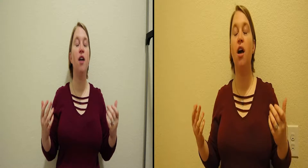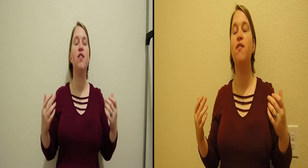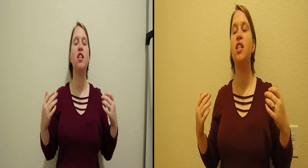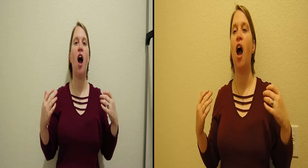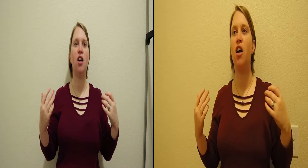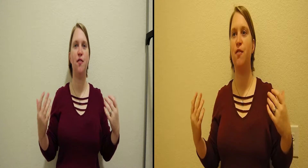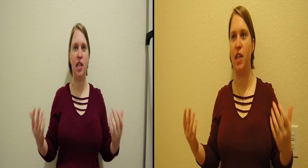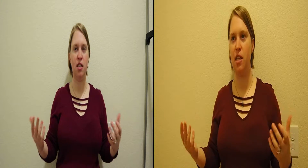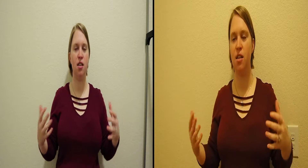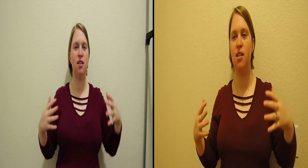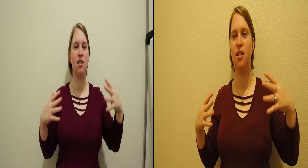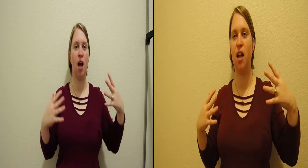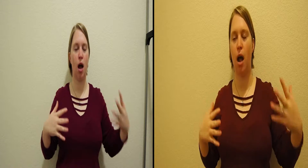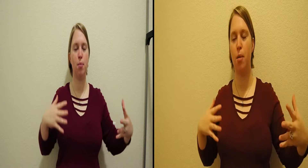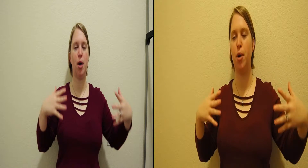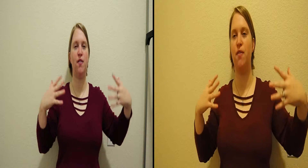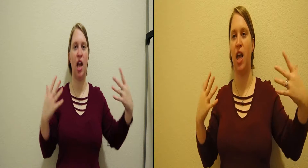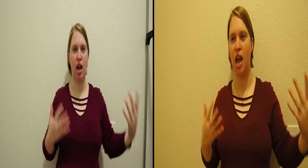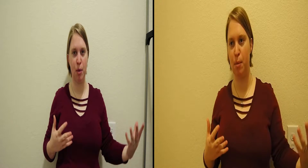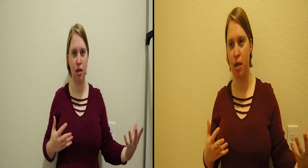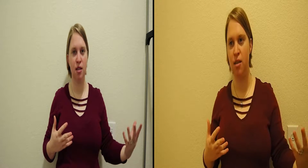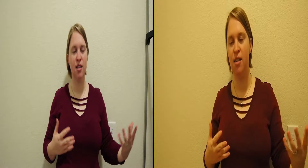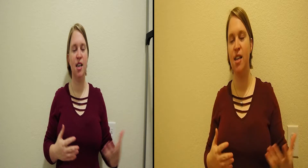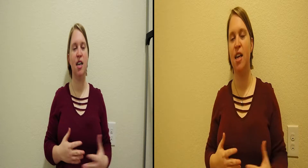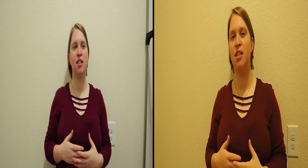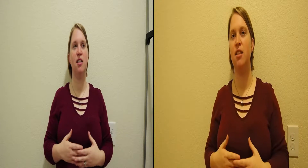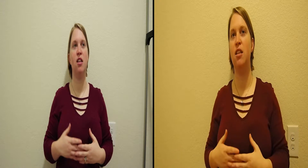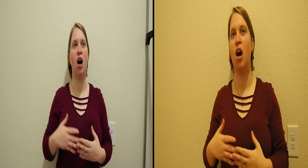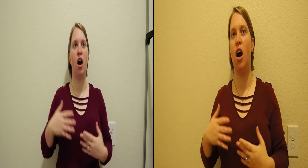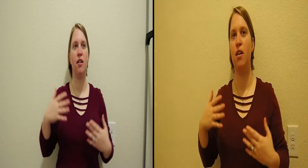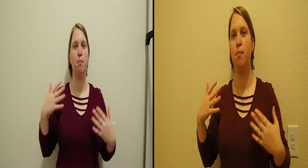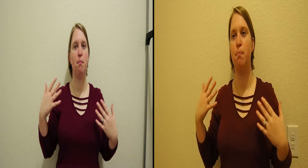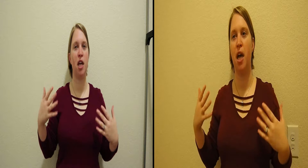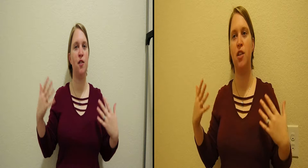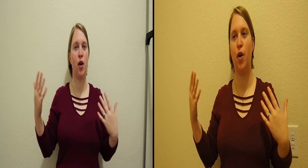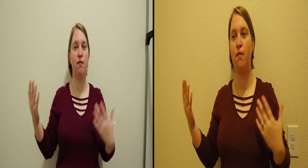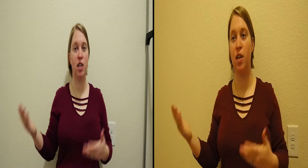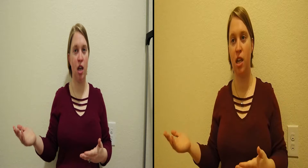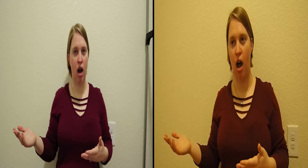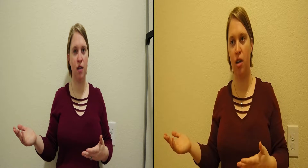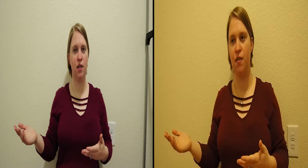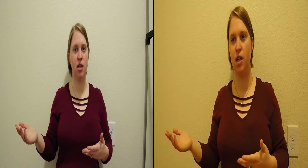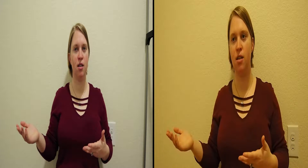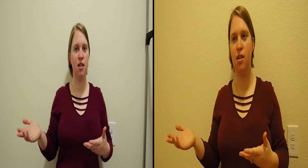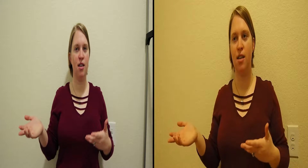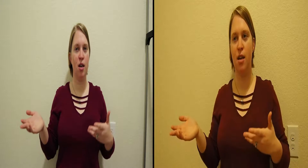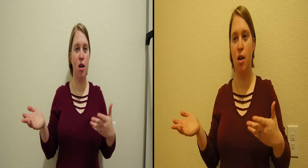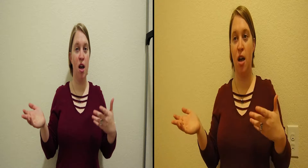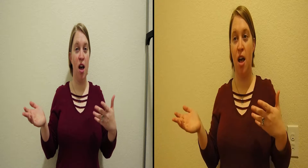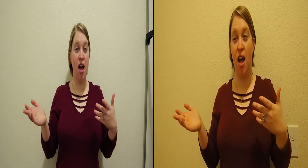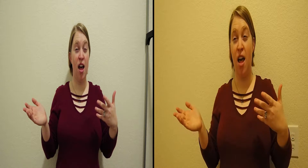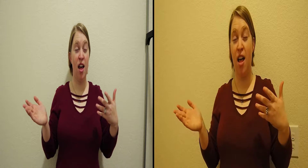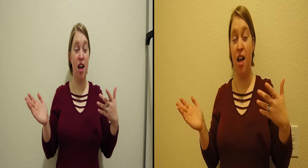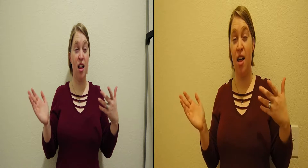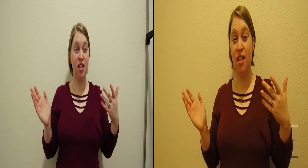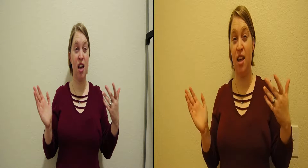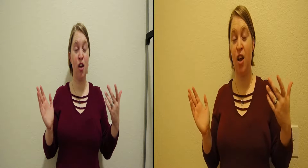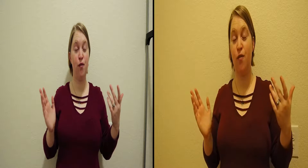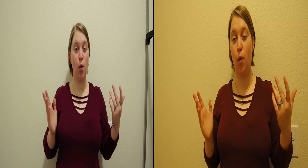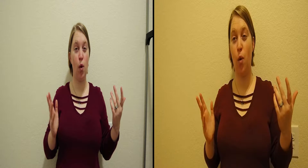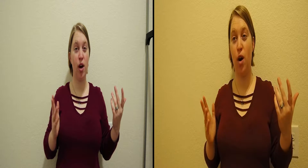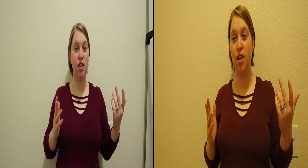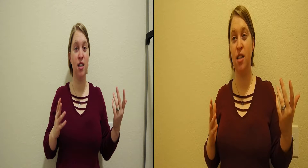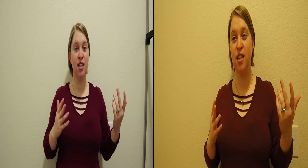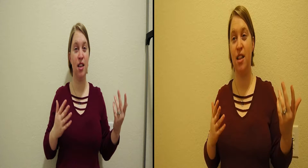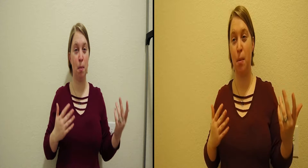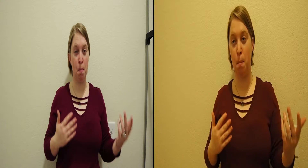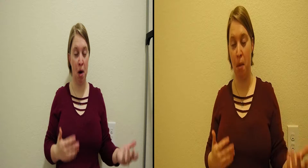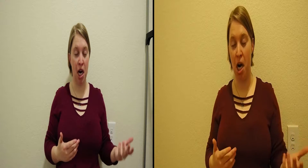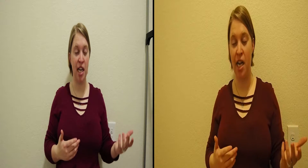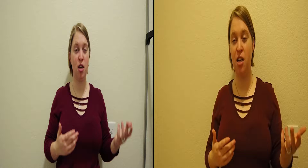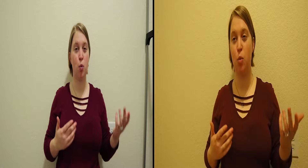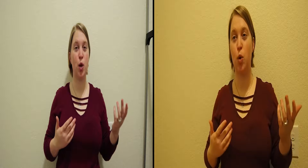photography type of camera, it's not meant for videography therefore the mic would